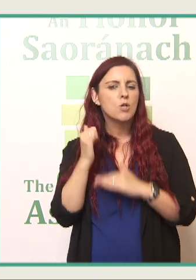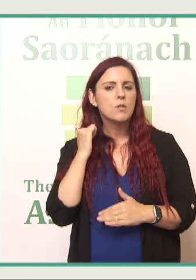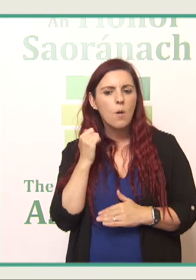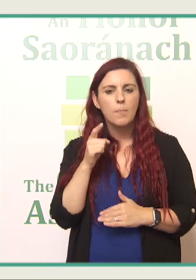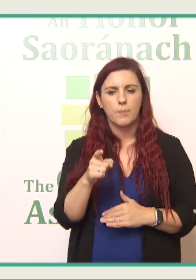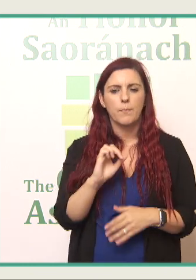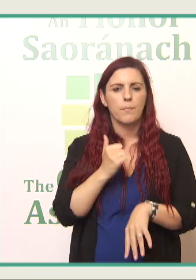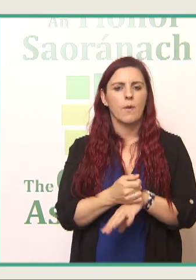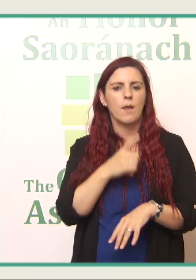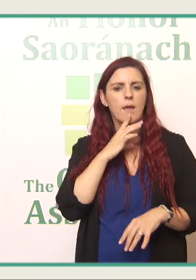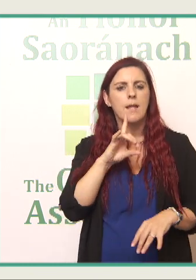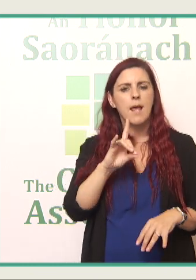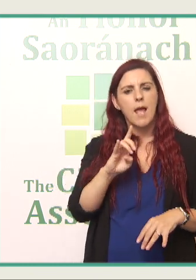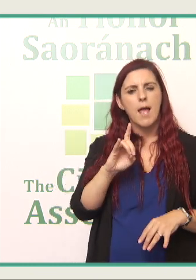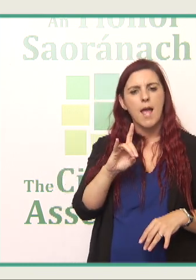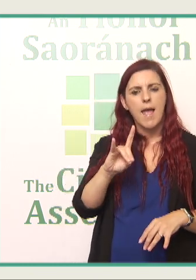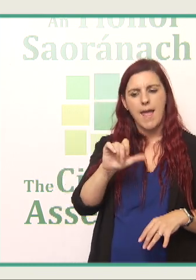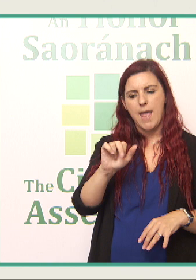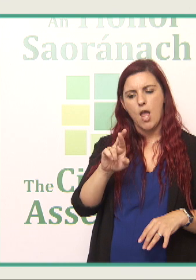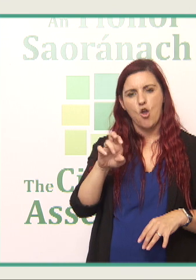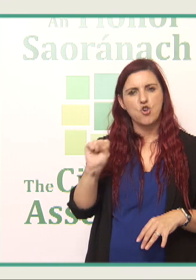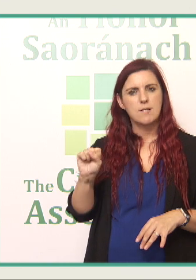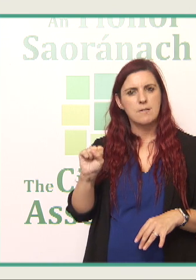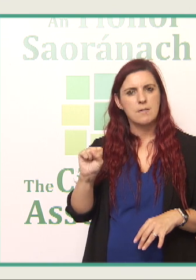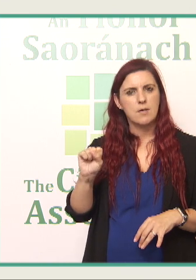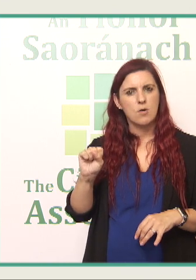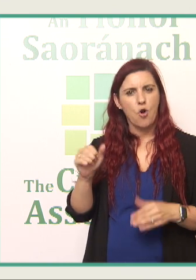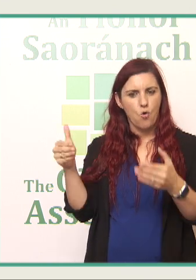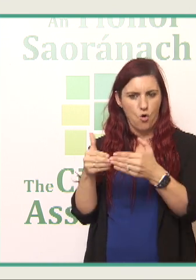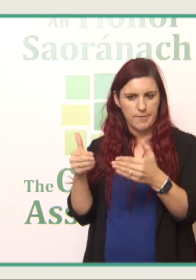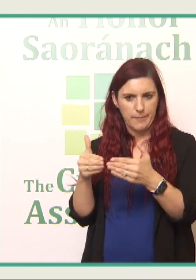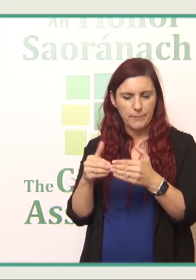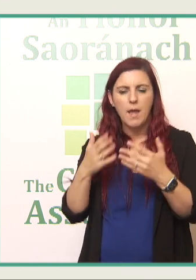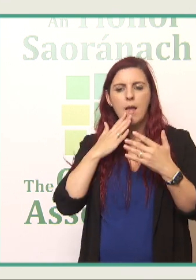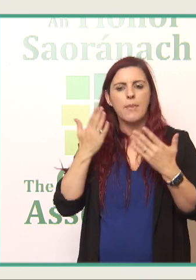Harris corner is an expression uh reflecting that piece of the field where the heavy machinery could